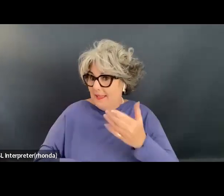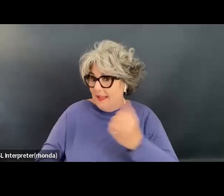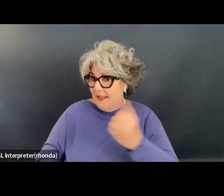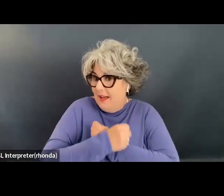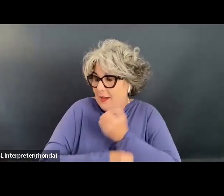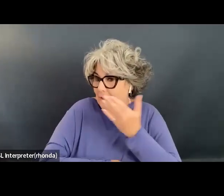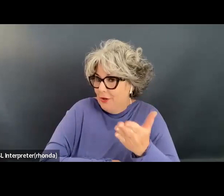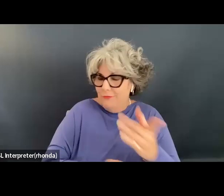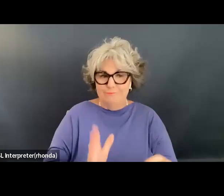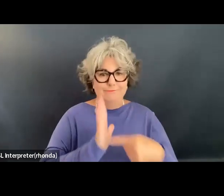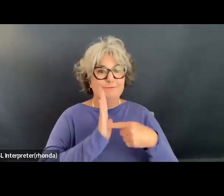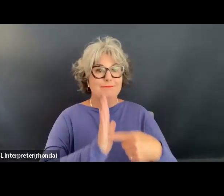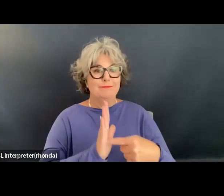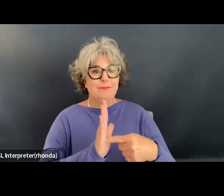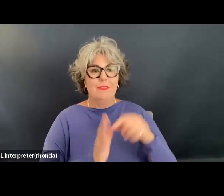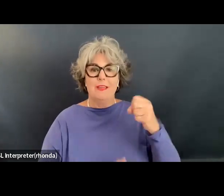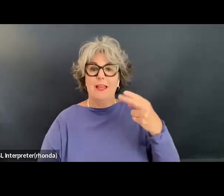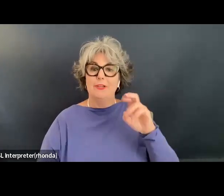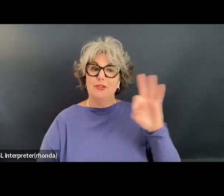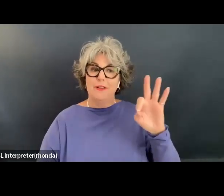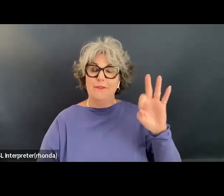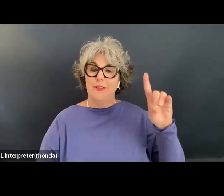premiered at Sheffield DocFest.